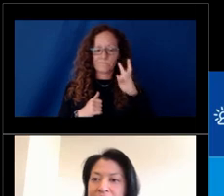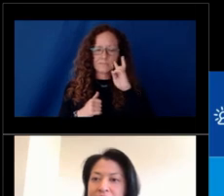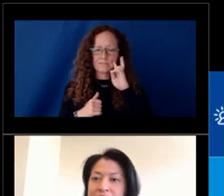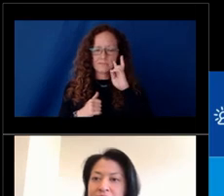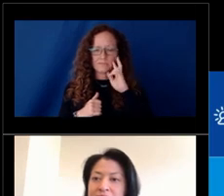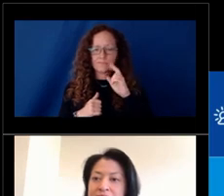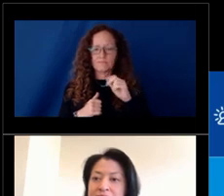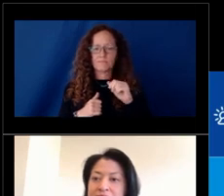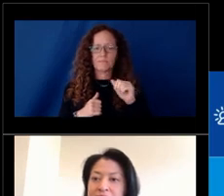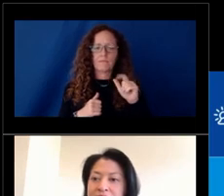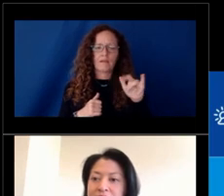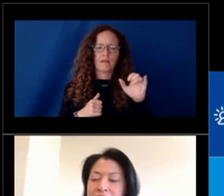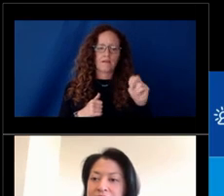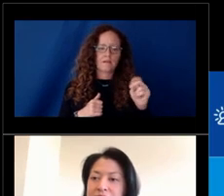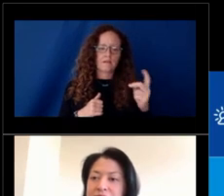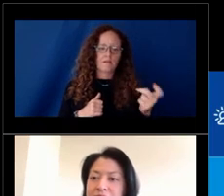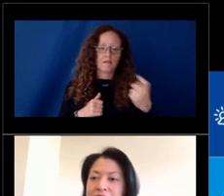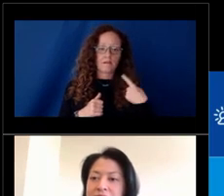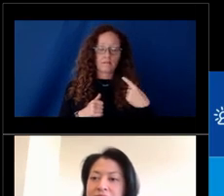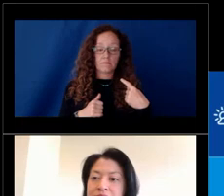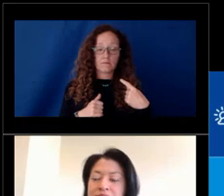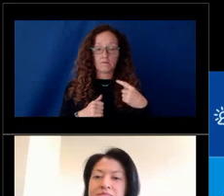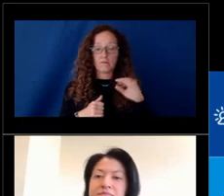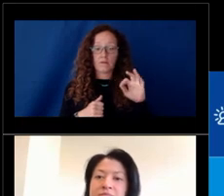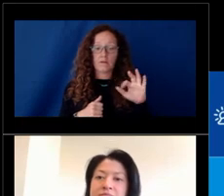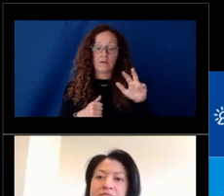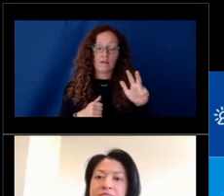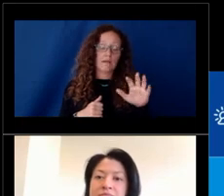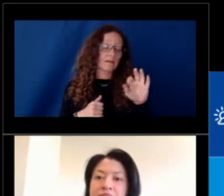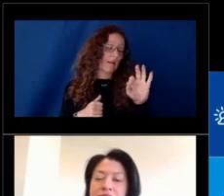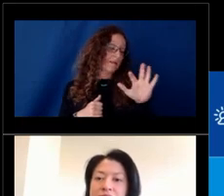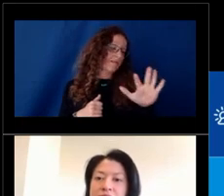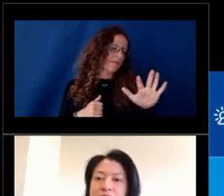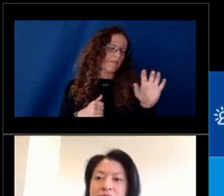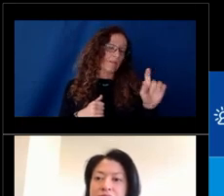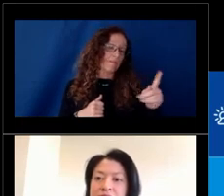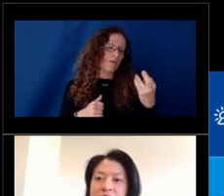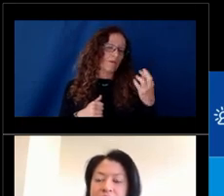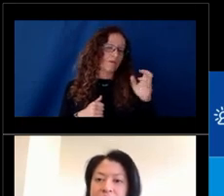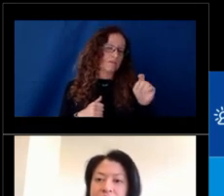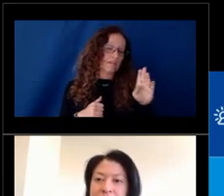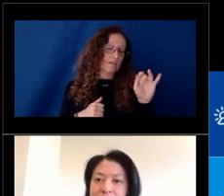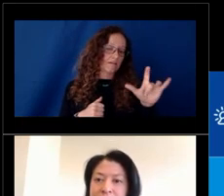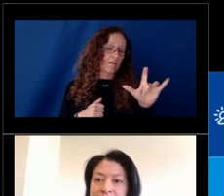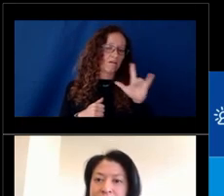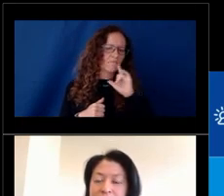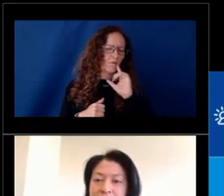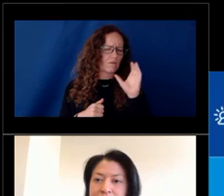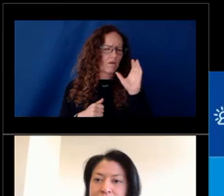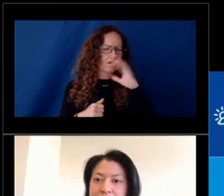Alison asked, does the 95th percentile of “unusual” change over time as the climate